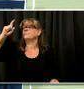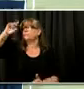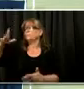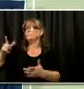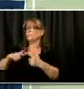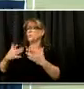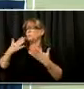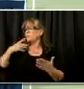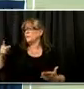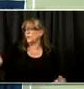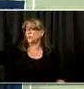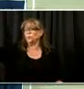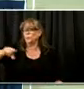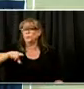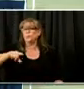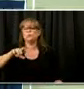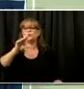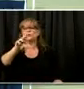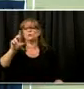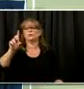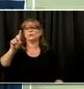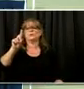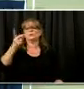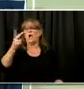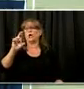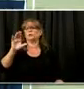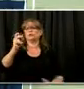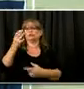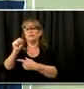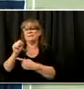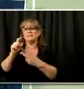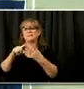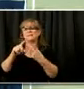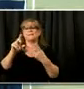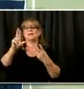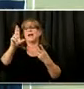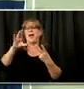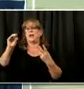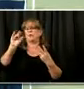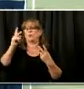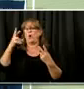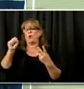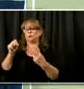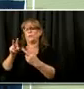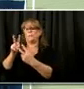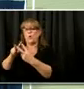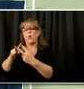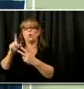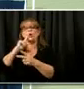he's a child and adolescent psychiatrist and also president of the colorado child and adolescent